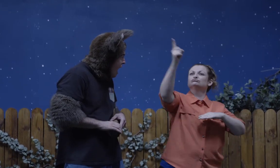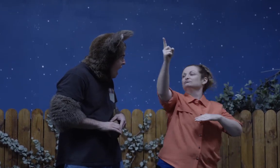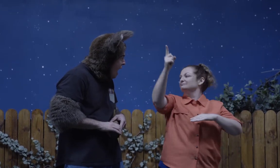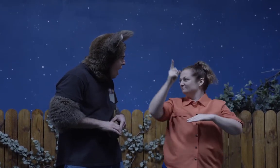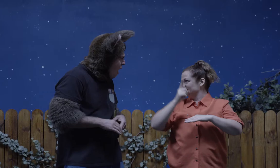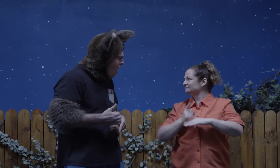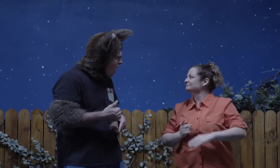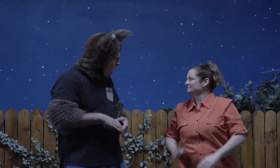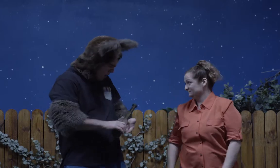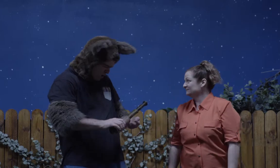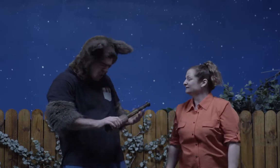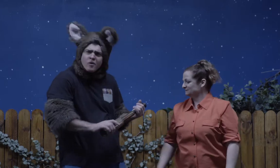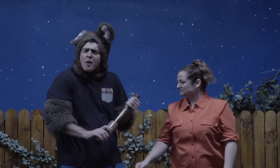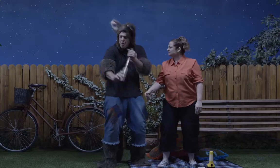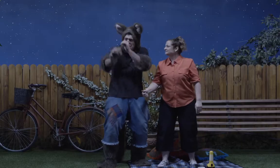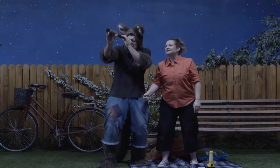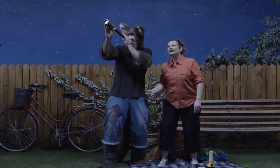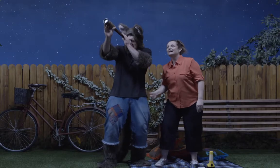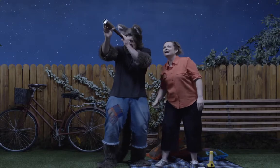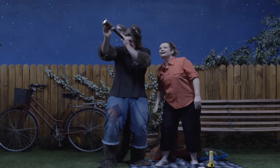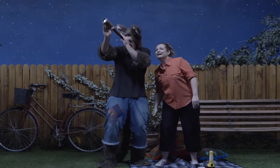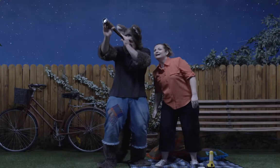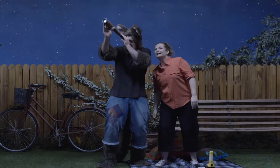get to ride in a rocket. Oh, that's great!